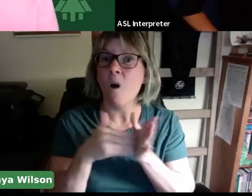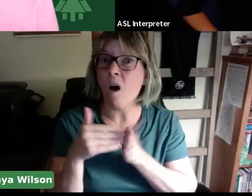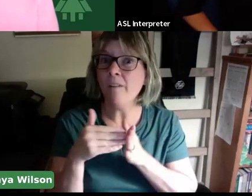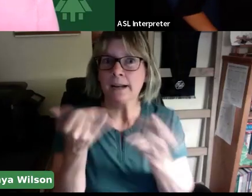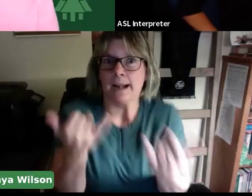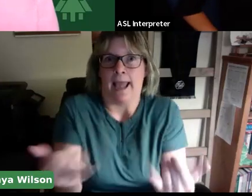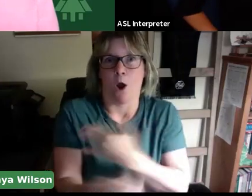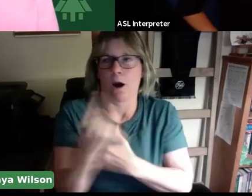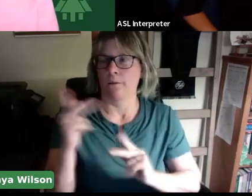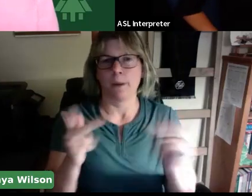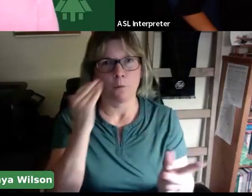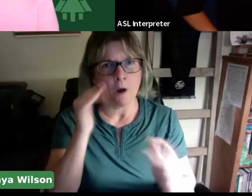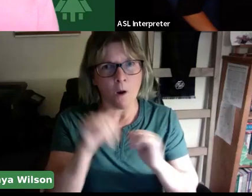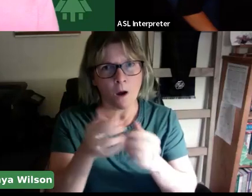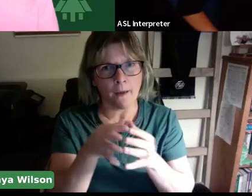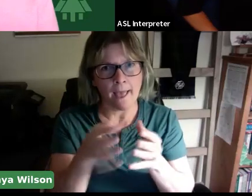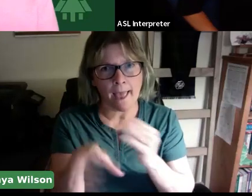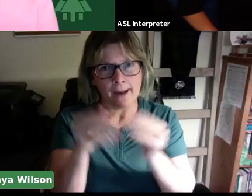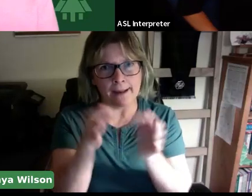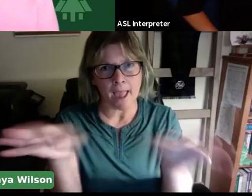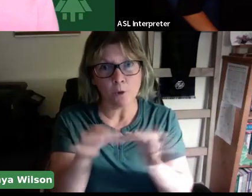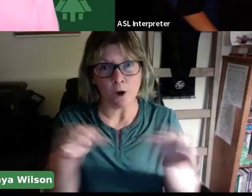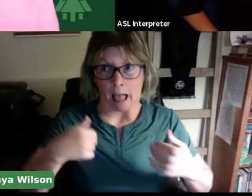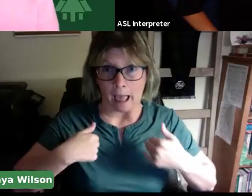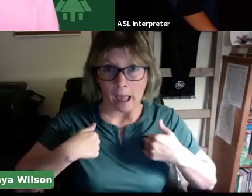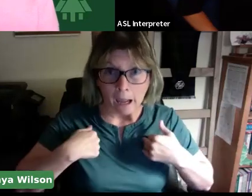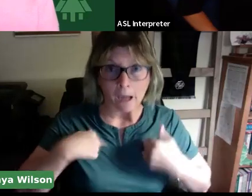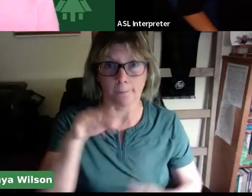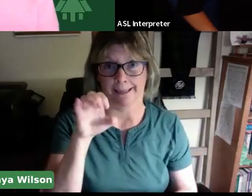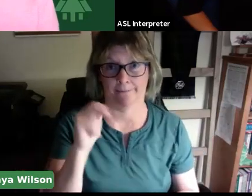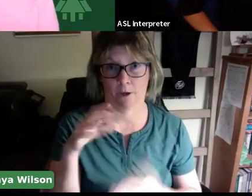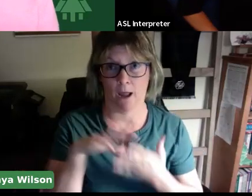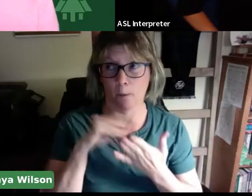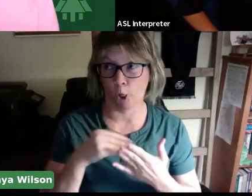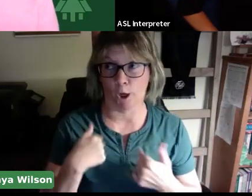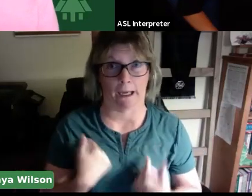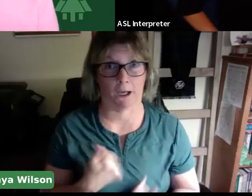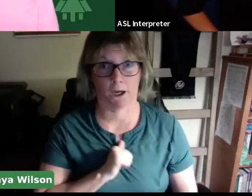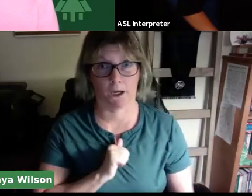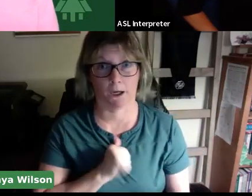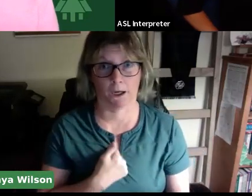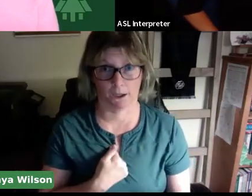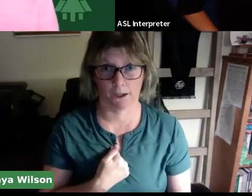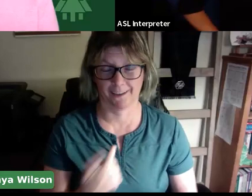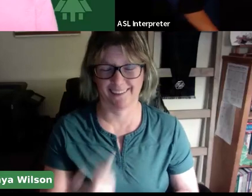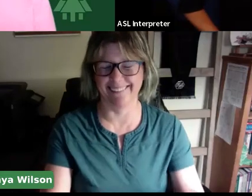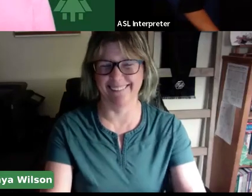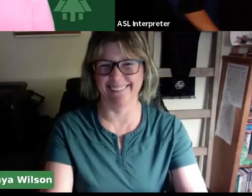Out there as well. But so often nowadays people know how to add add captions. I'm even learning